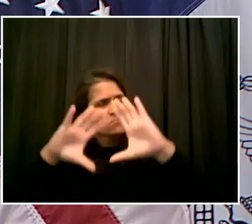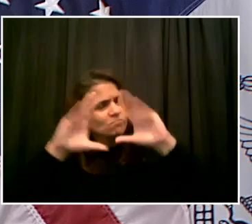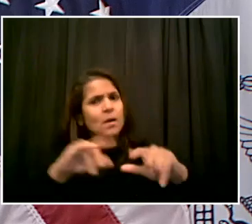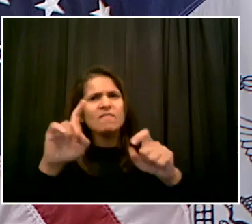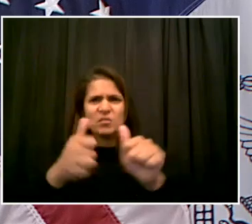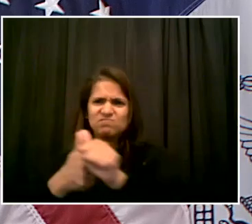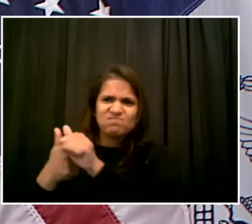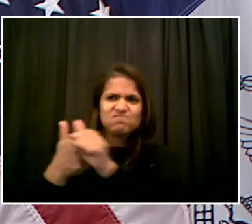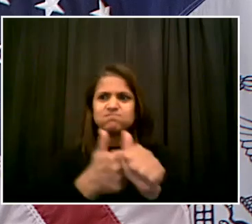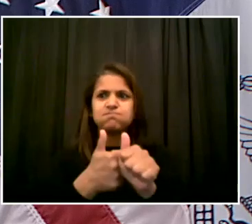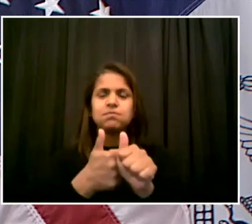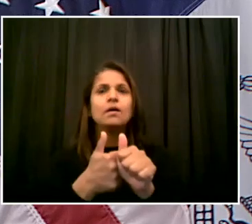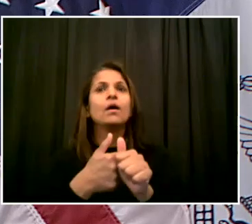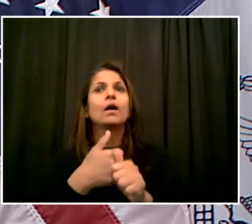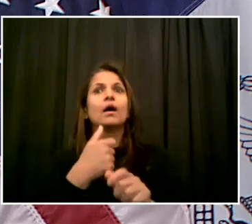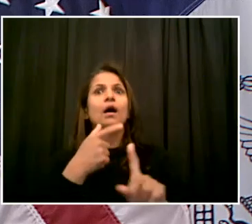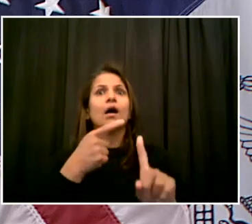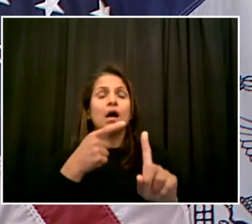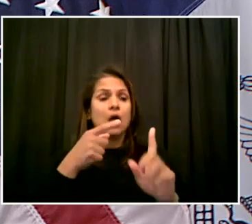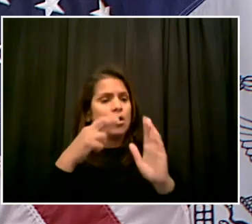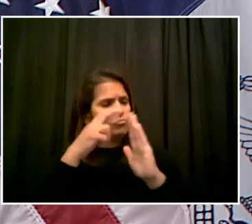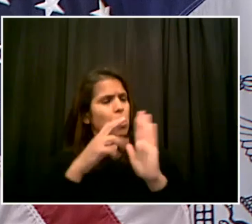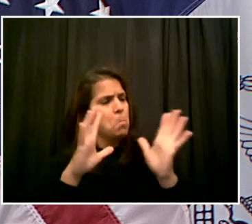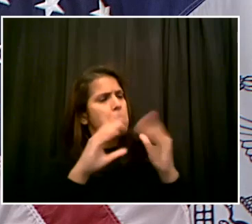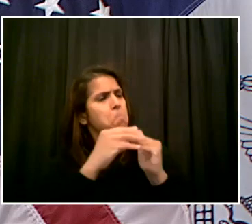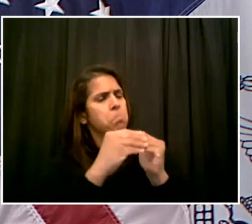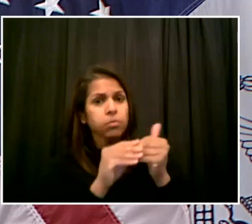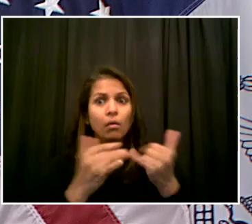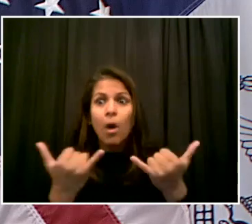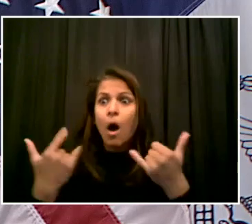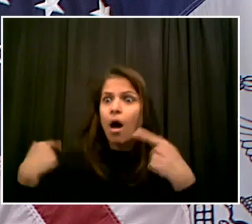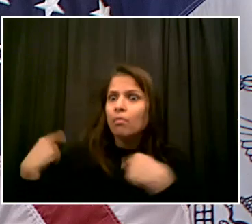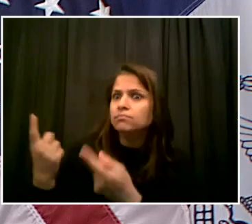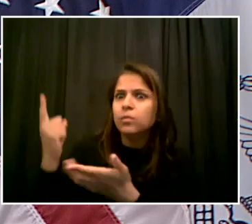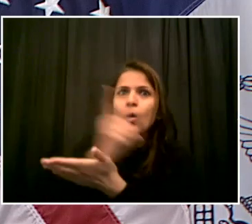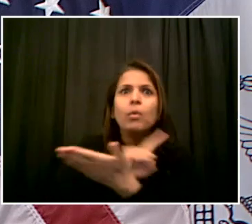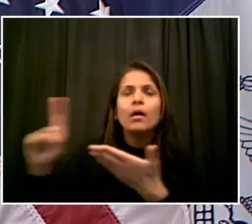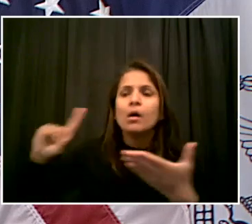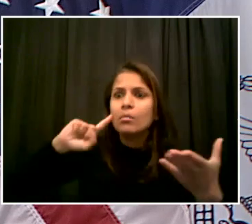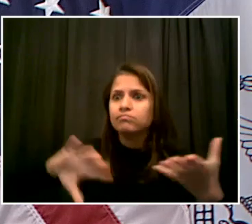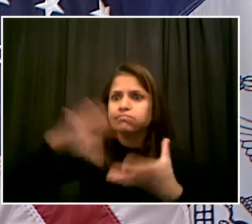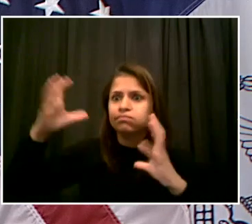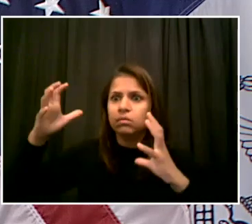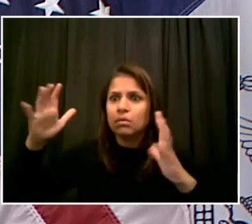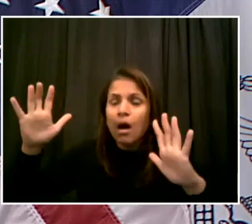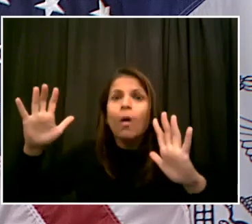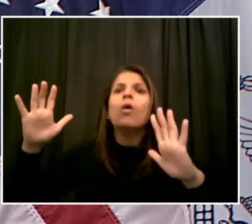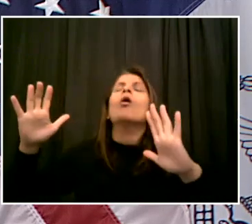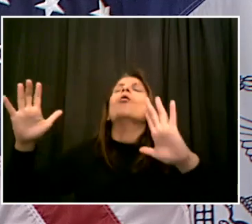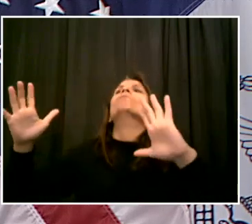THEN WE NEED TO GEBT ACK TO BEING 8.6 MILLION PEOPLE FIGHTING SHOULDER TO SHOULDE COMMN CAUSE TO PROCTET EACH